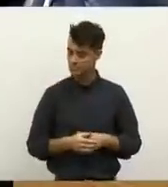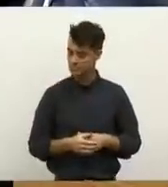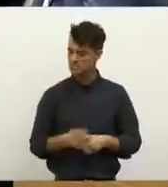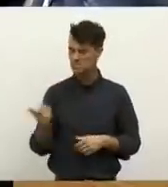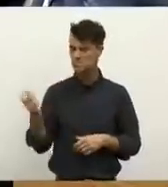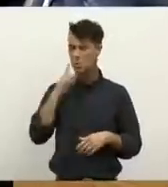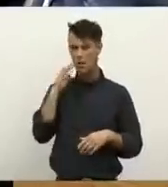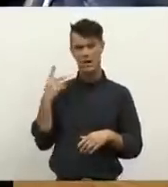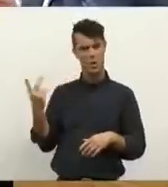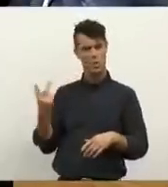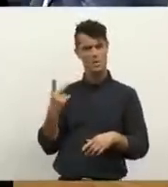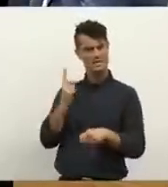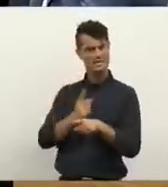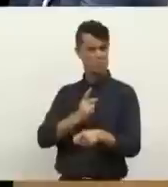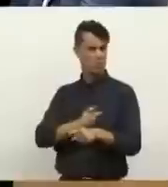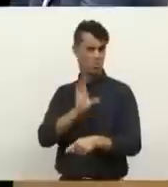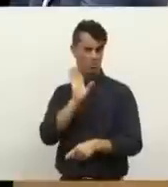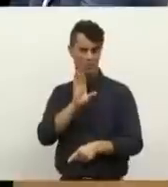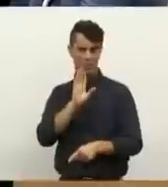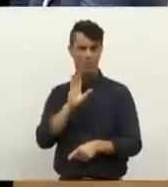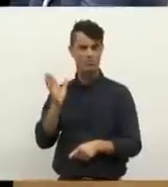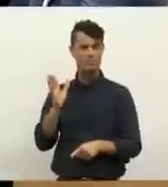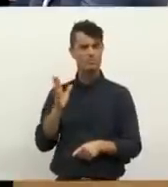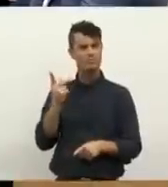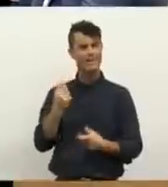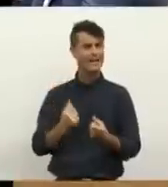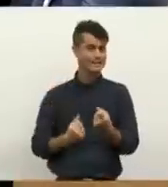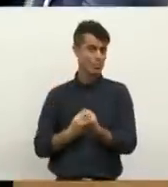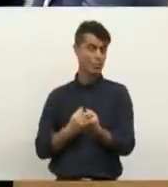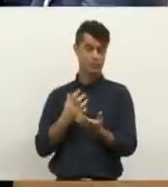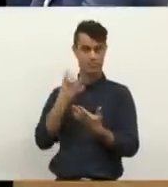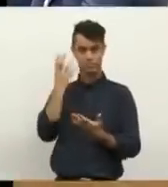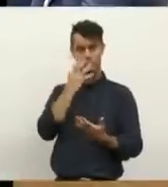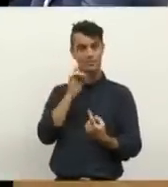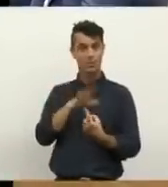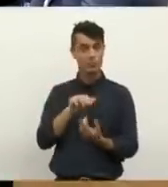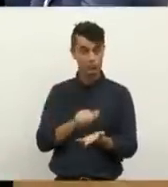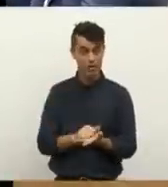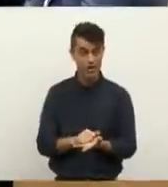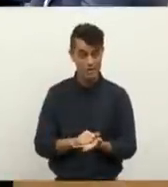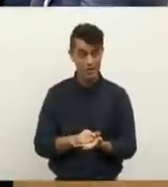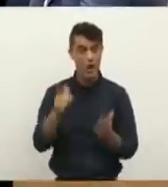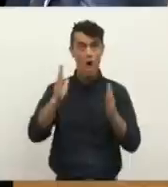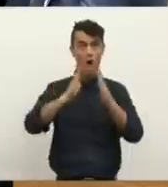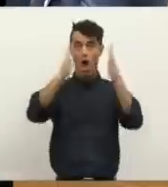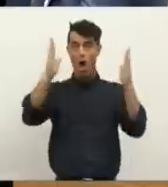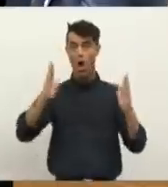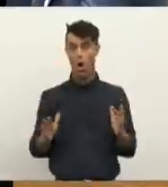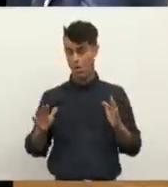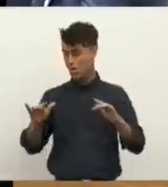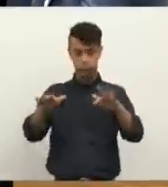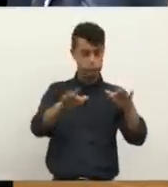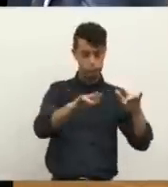it's like supports are a critical thing as well. So you had a home that was set up with all the technology that you need,